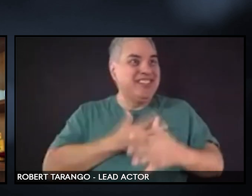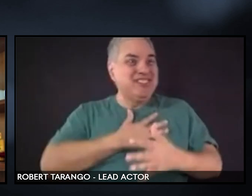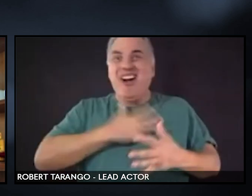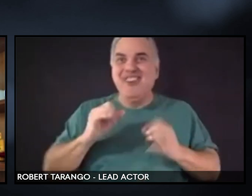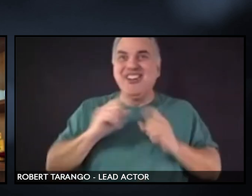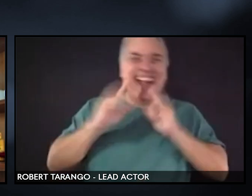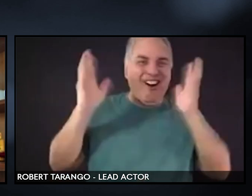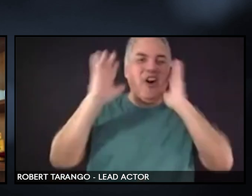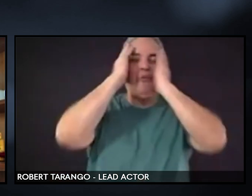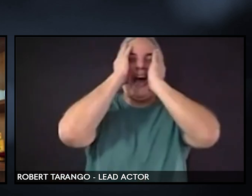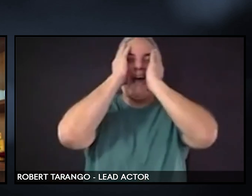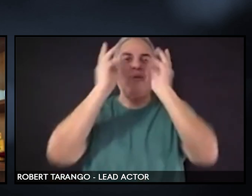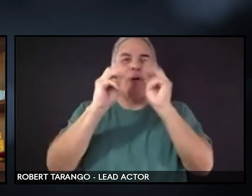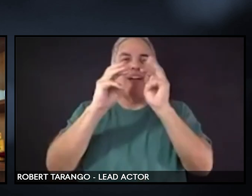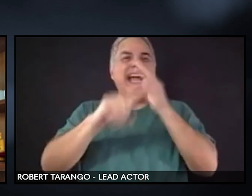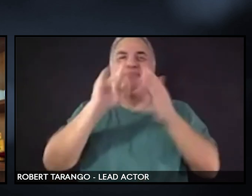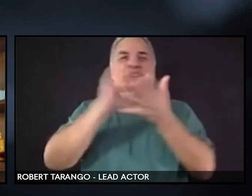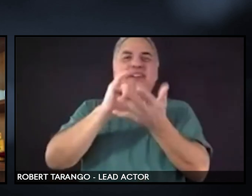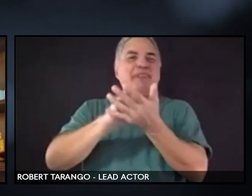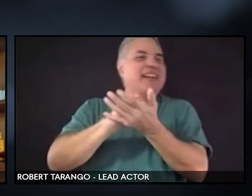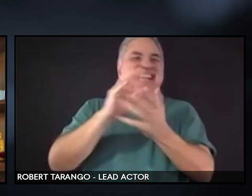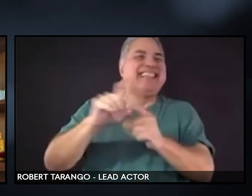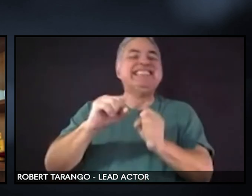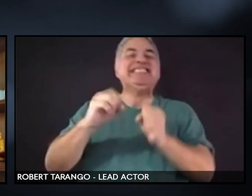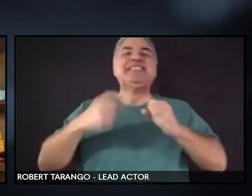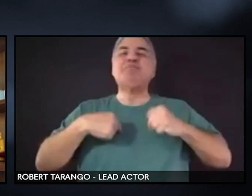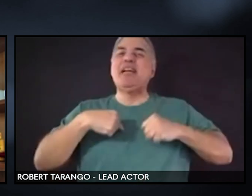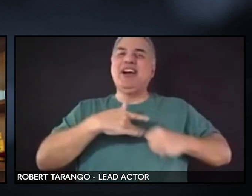and what this could be. And if I would be interested in being in a movie and as